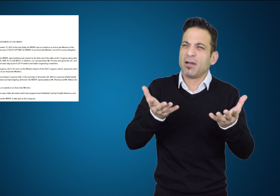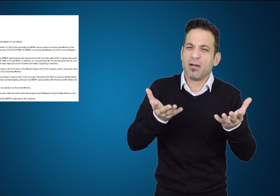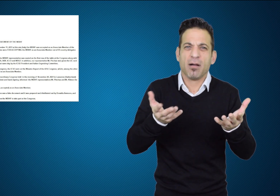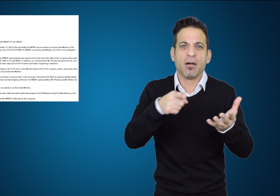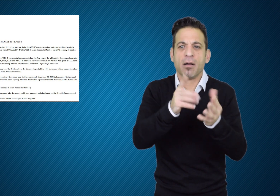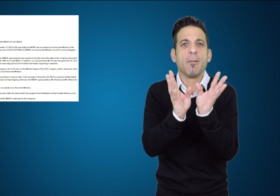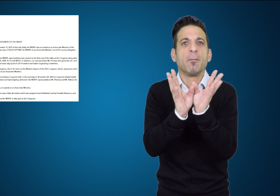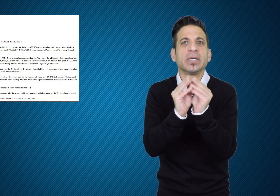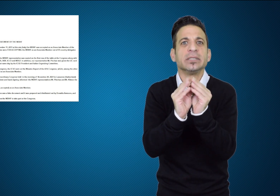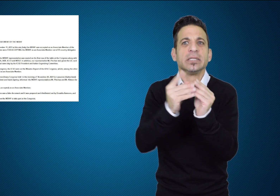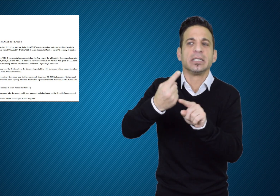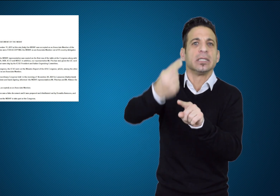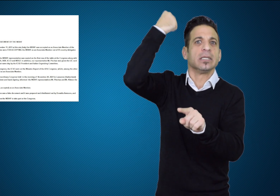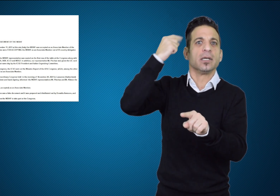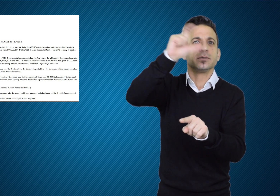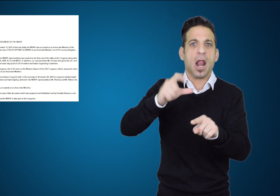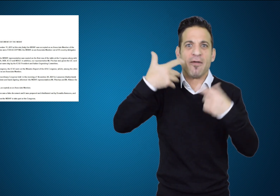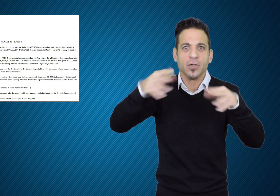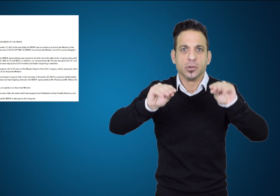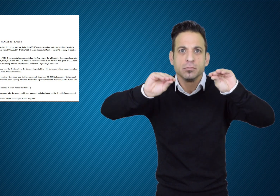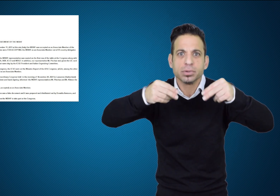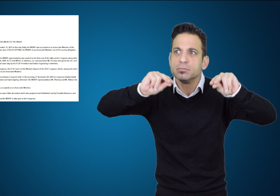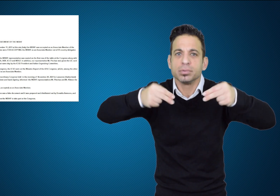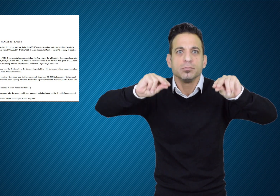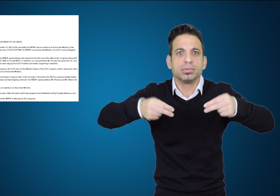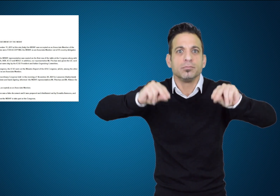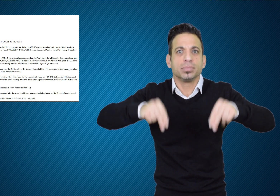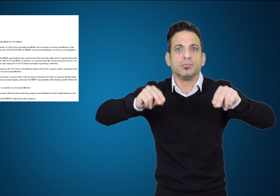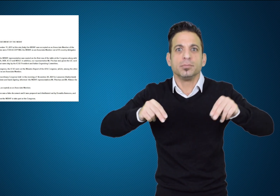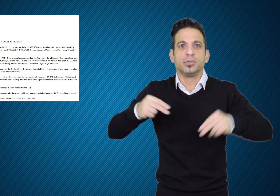that the Meeting Minutes prepared and distributed